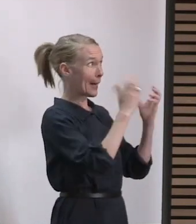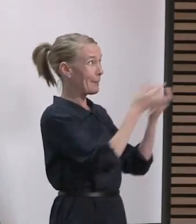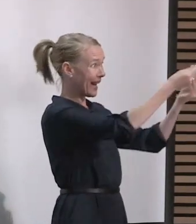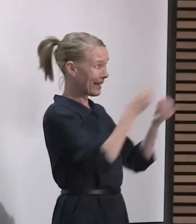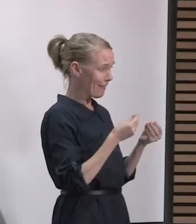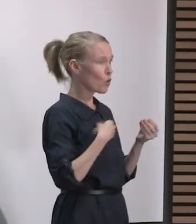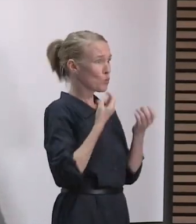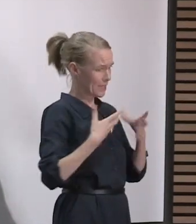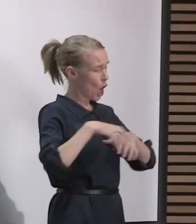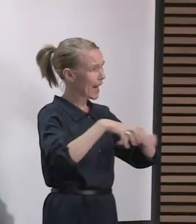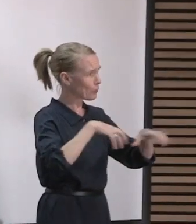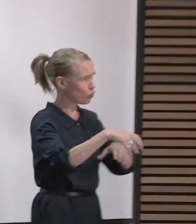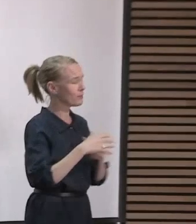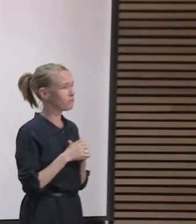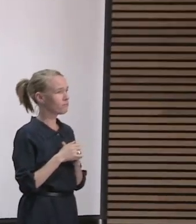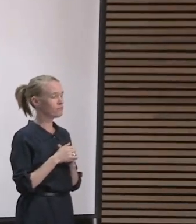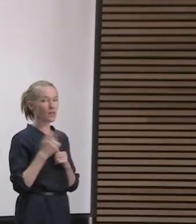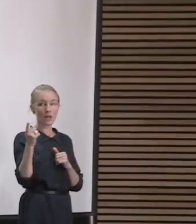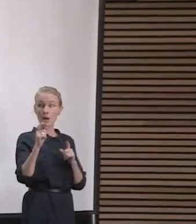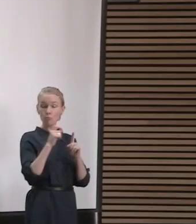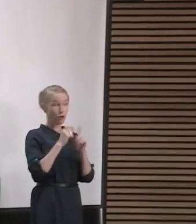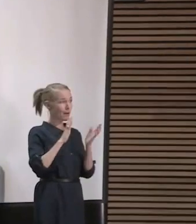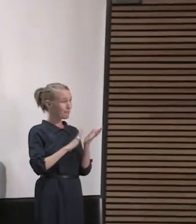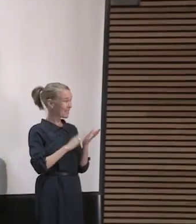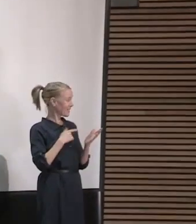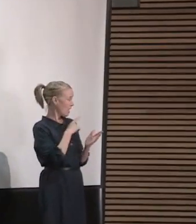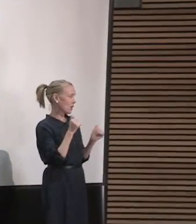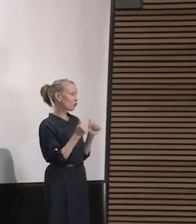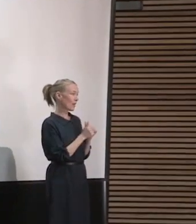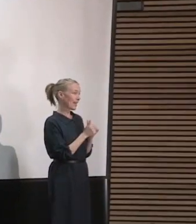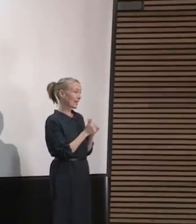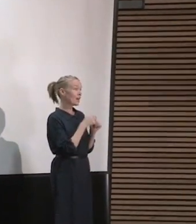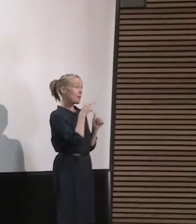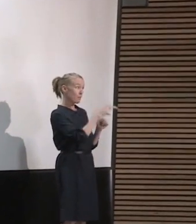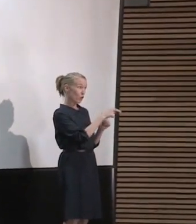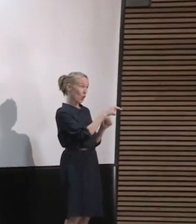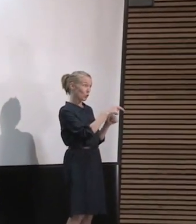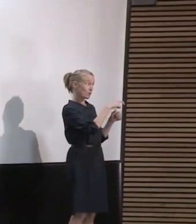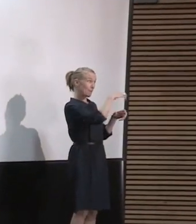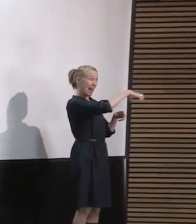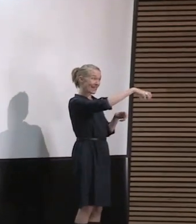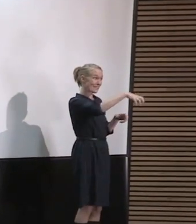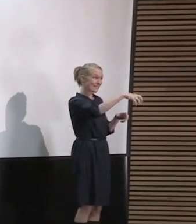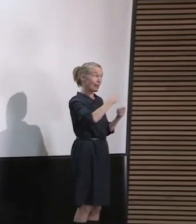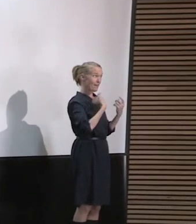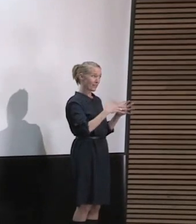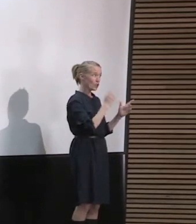part of the workforce in that. As Dr Bloomfield has rightly pointed out, there was actually